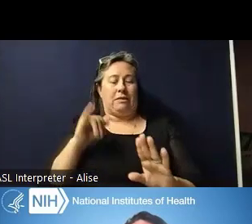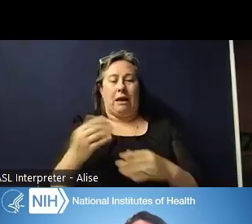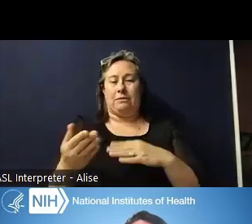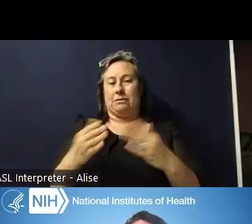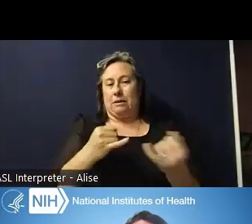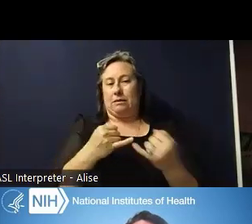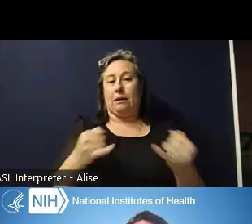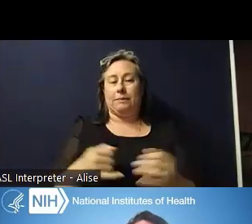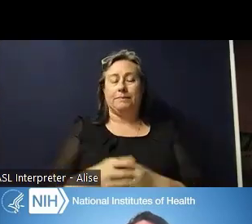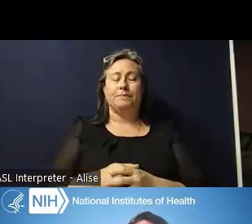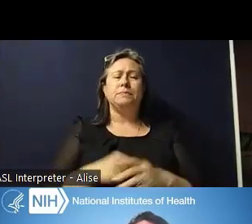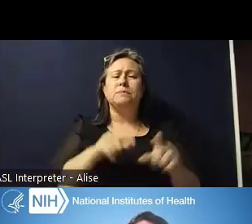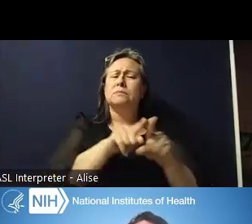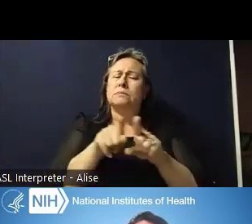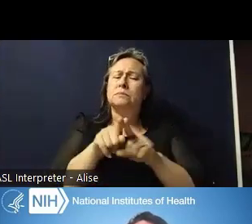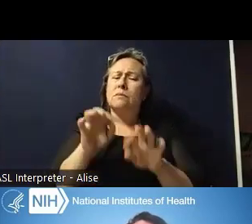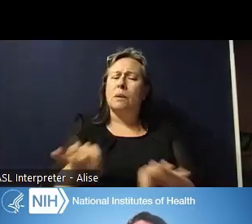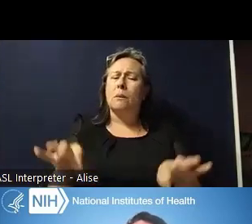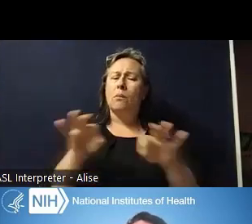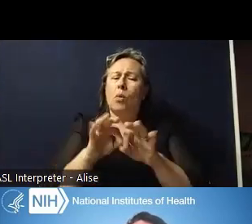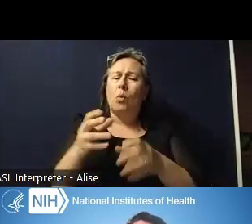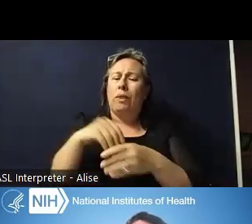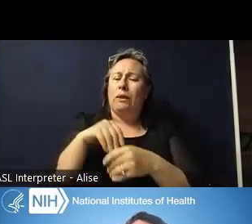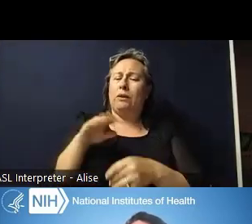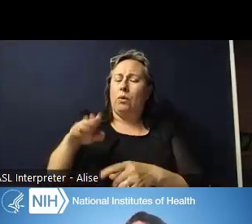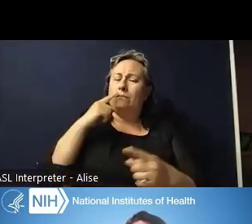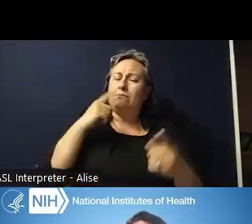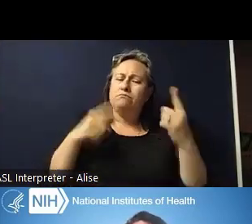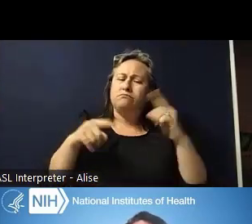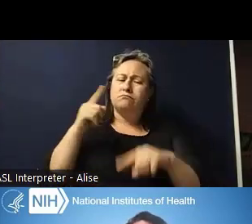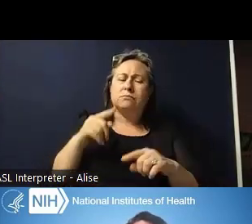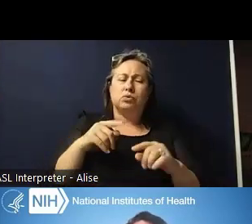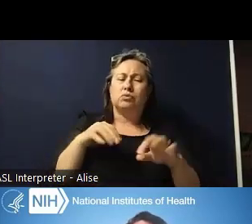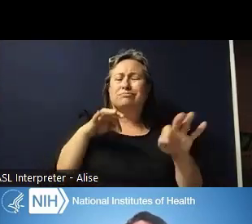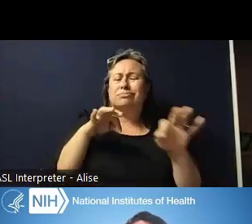It's also important in your agreement to outline what policies are going to be followed,